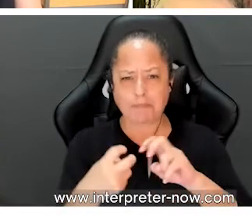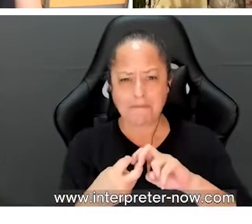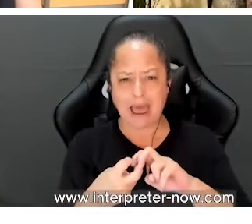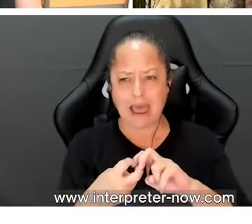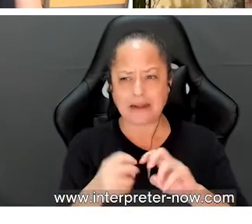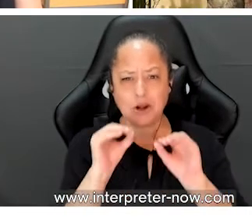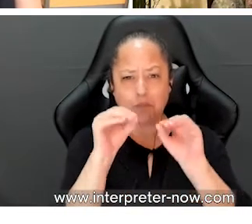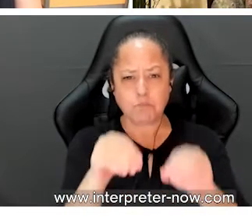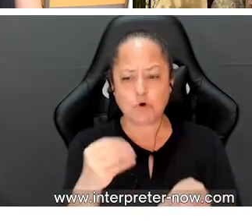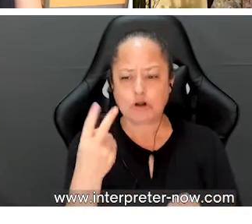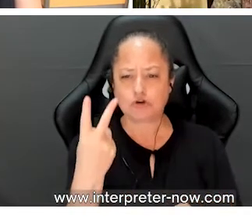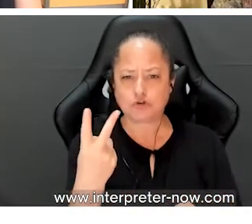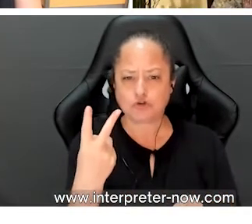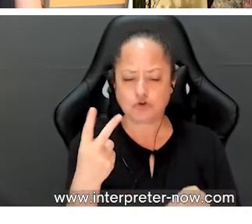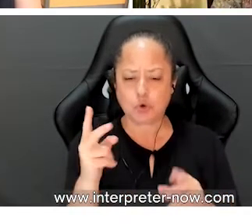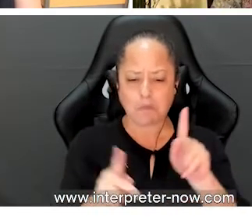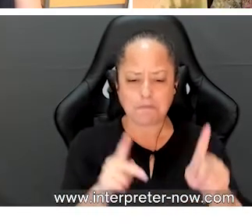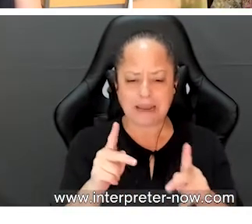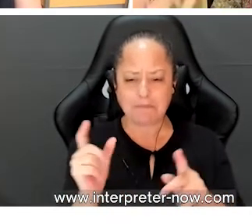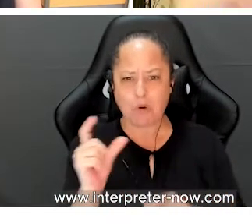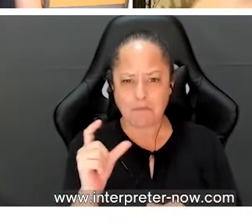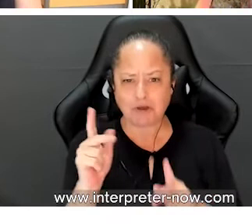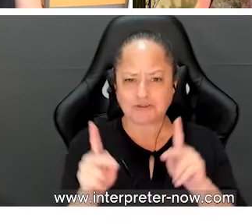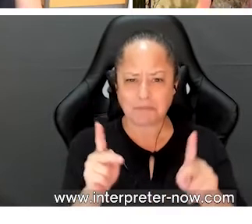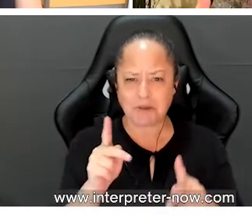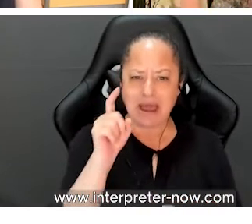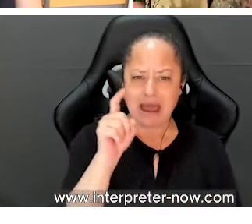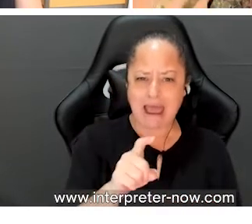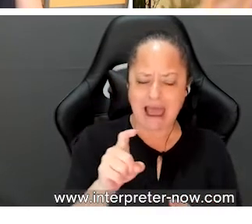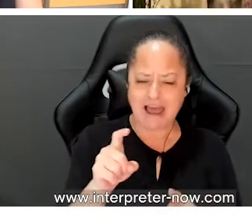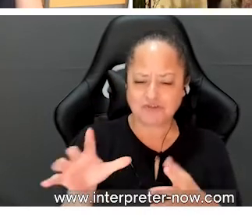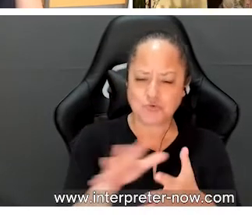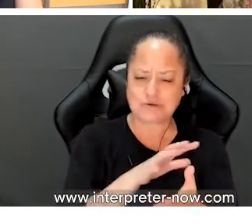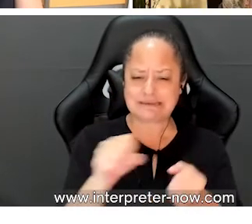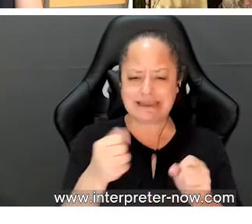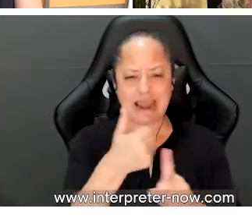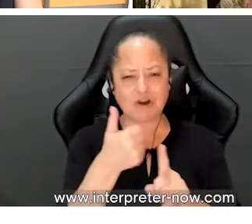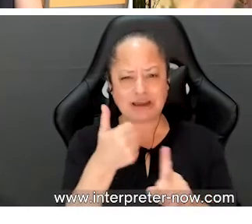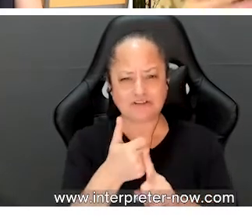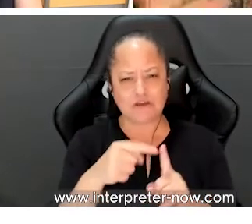these two Muslims where they have to either tear each other down to defend themselves